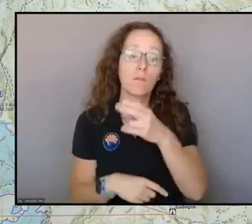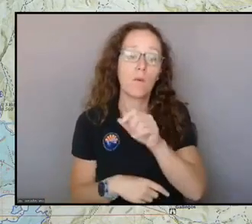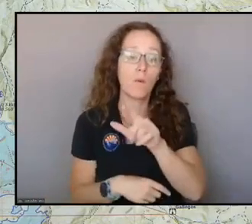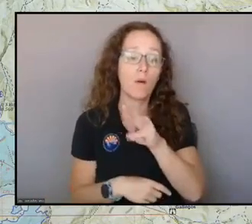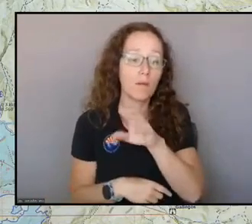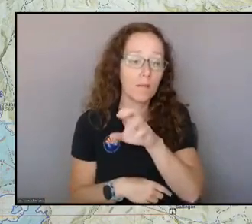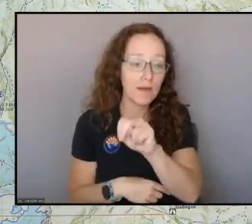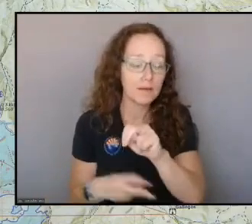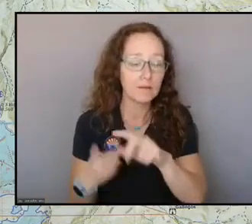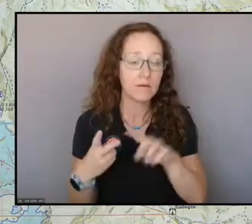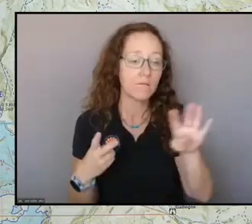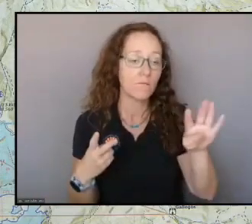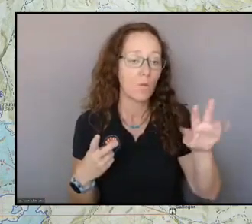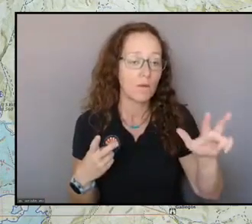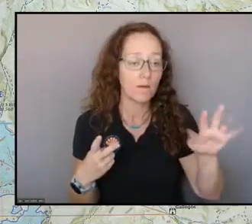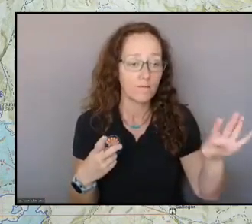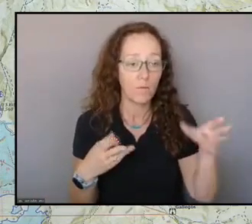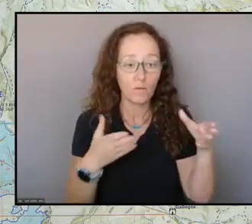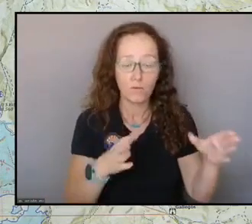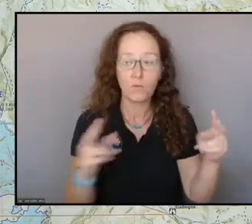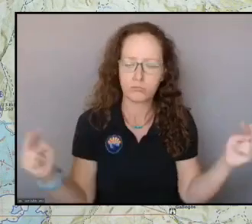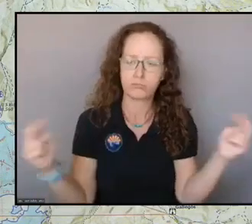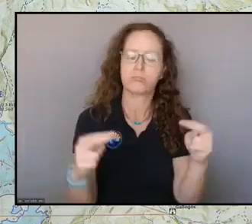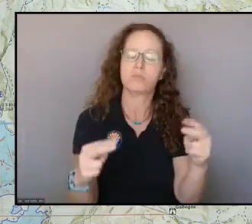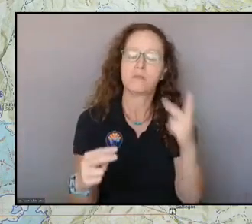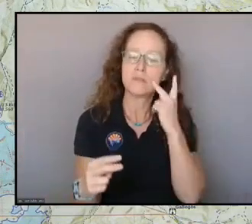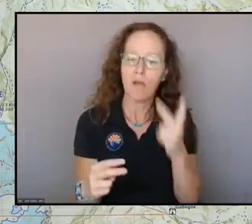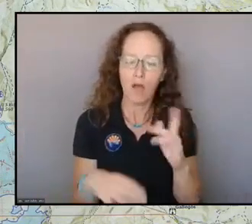WERE ABLE TO CONFIRM ALL THOSE WERE WELL INTERIOR.